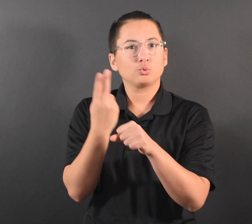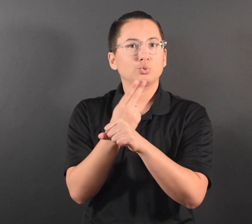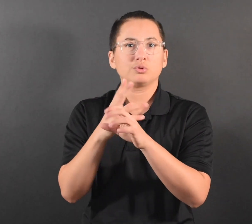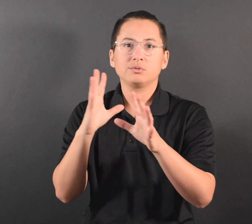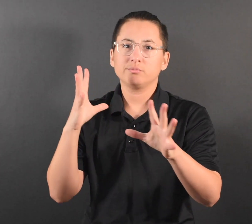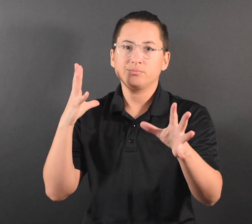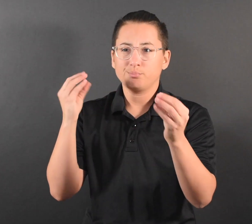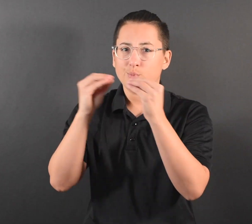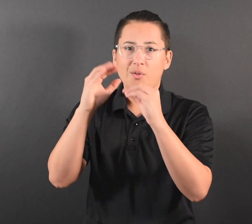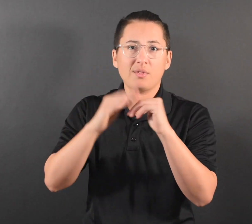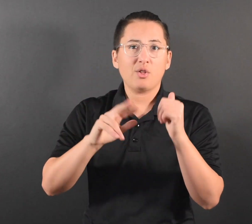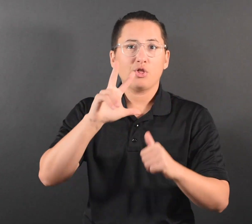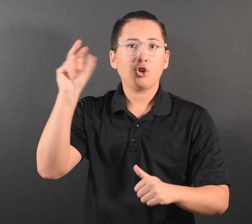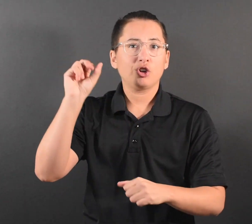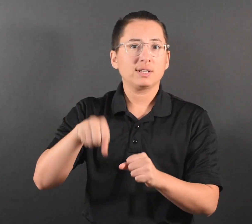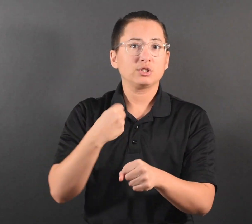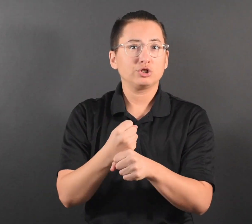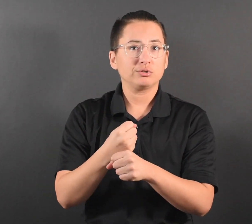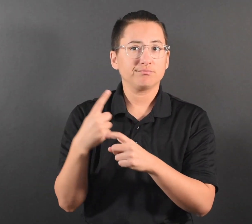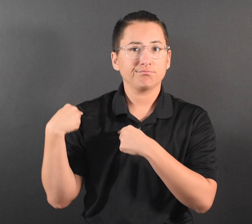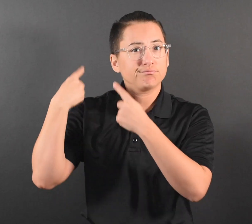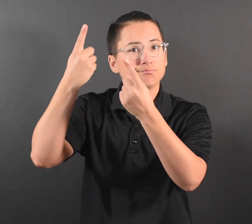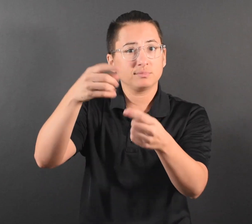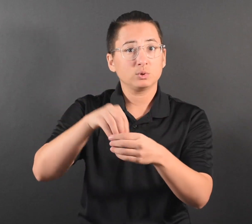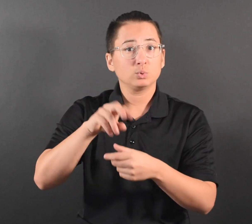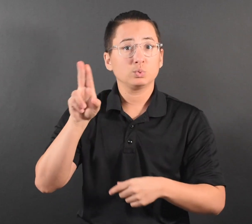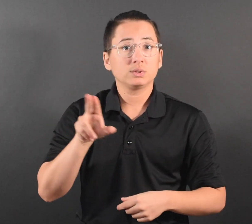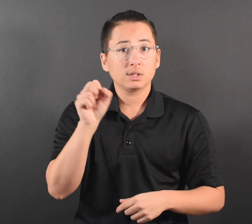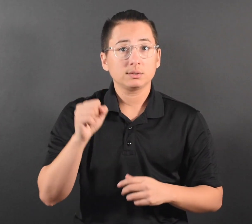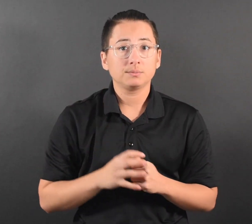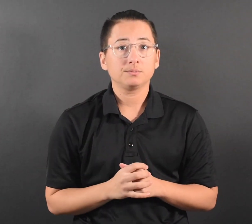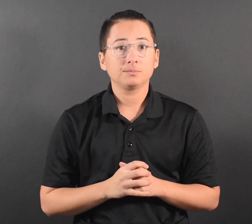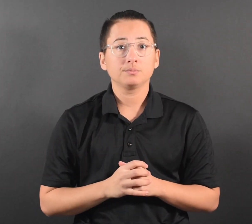Protein vaccines have been used for more than 30 years in the United States.